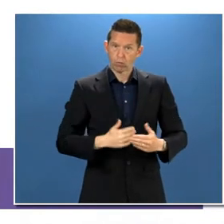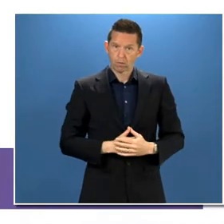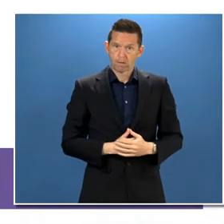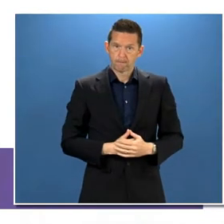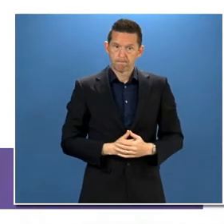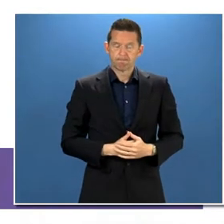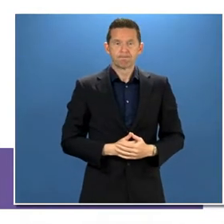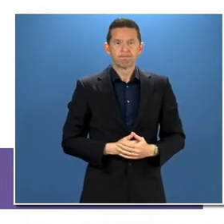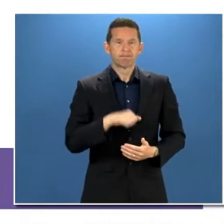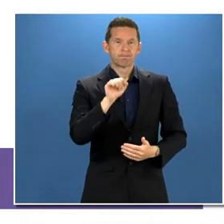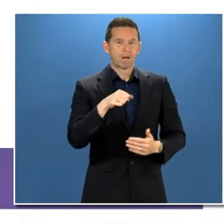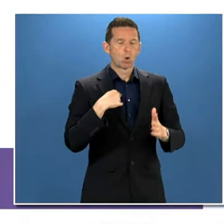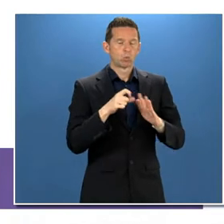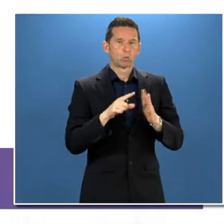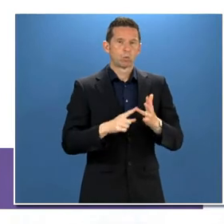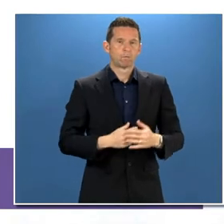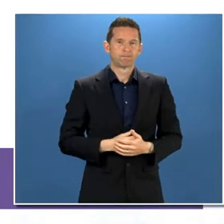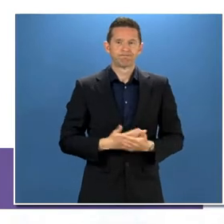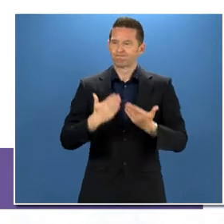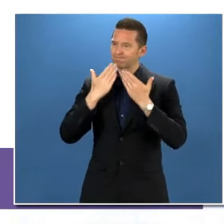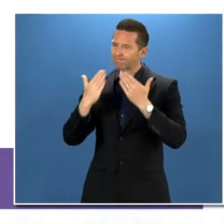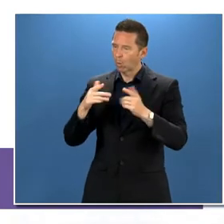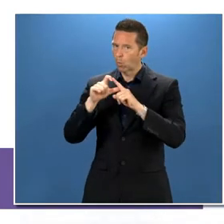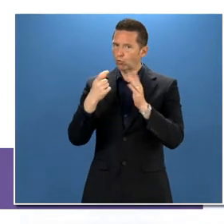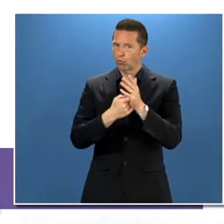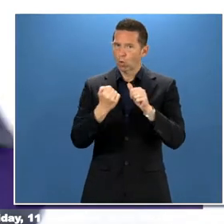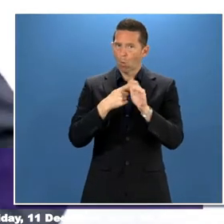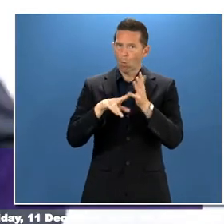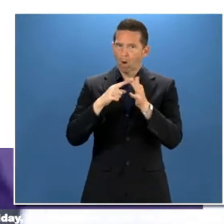I do. Thank you, Dr Gauntlett. Thank you.